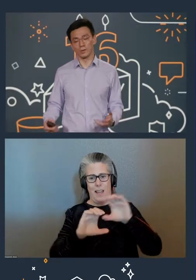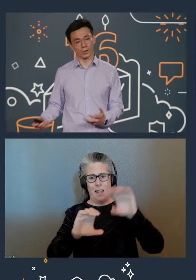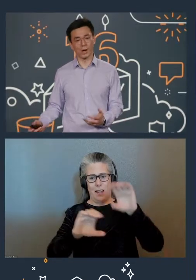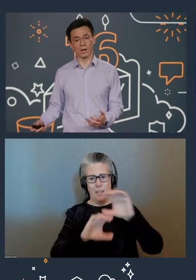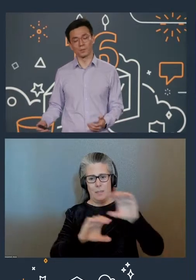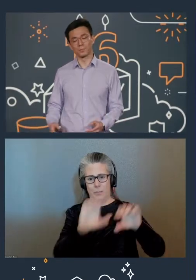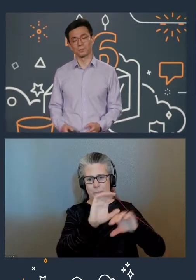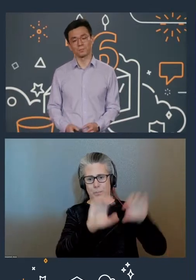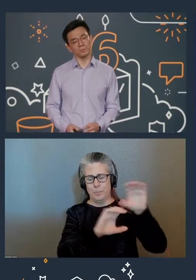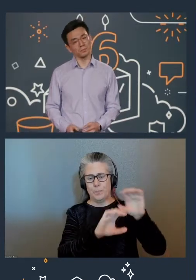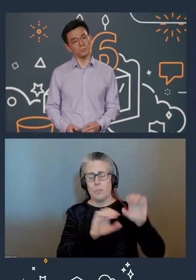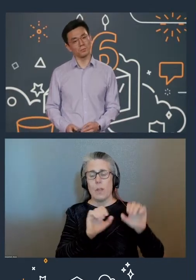for a while.